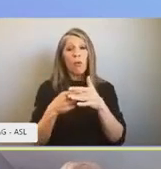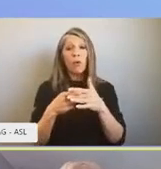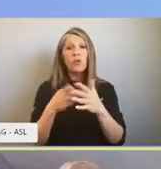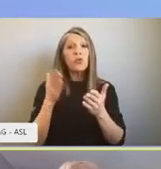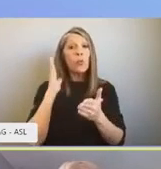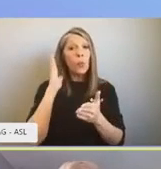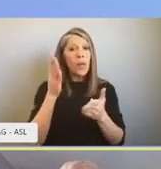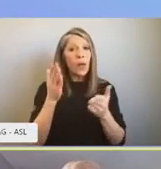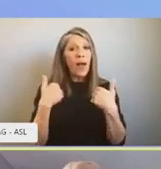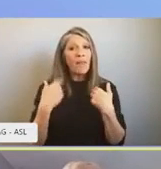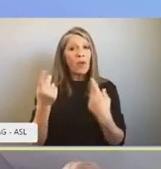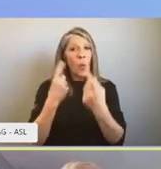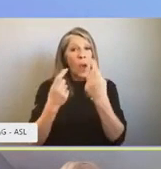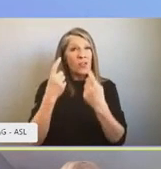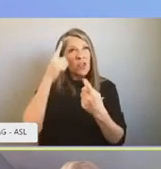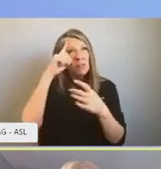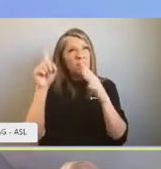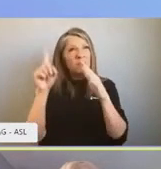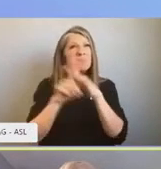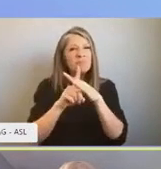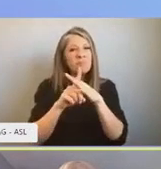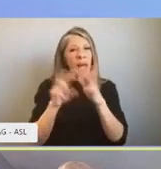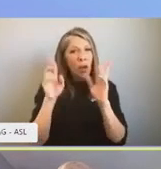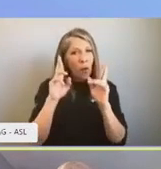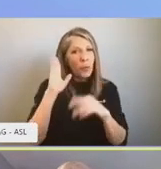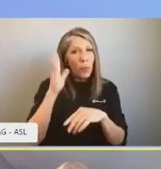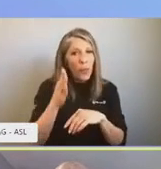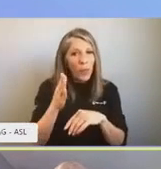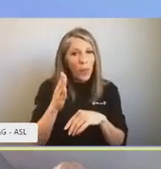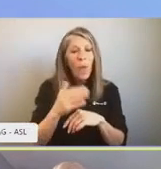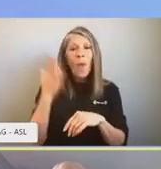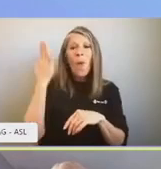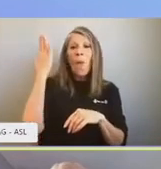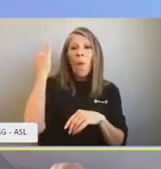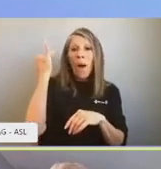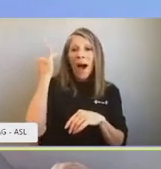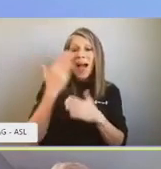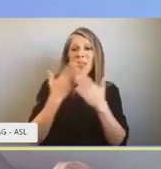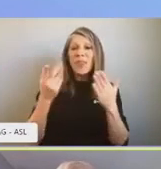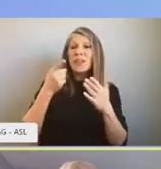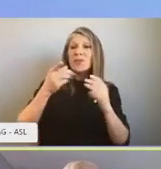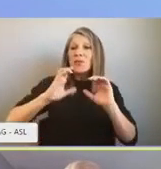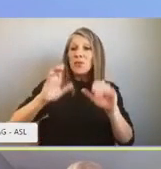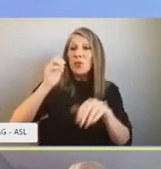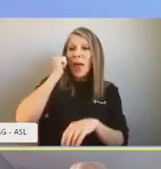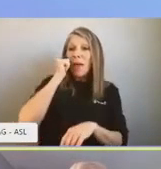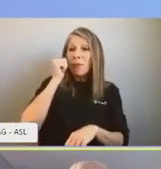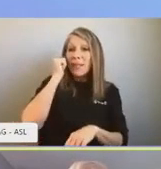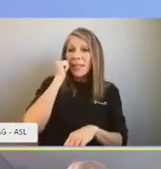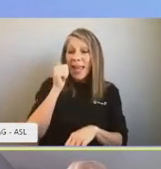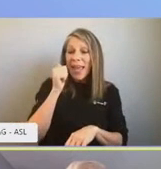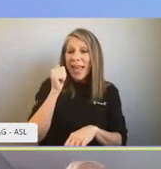into our voting life. So I think this is where we start, and you will probably have questions as we go through it